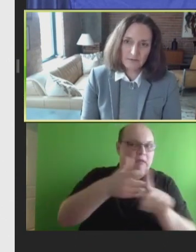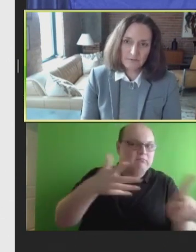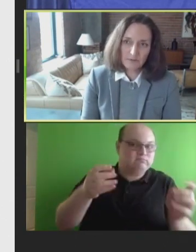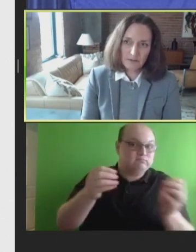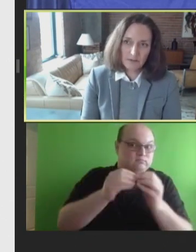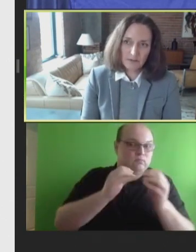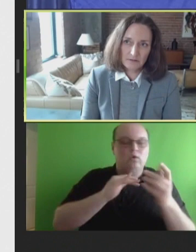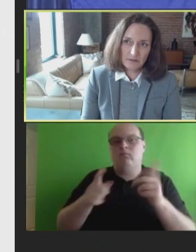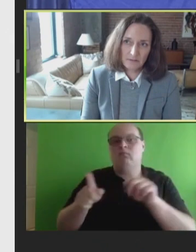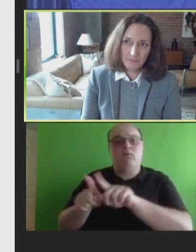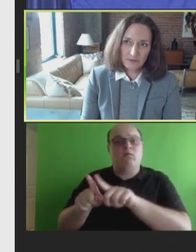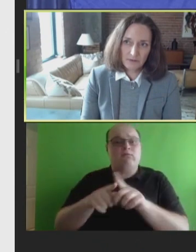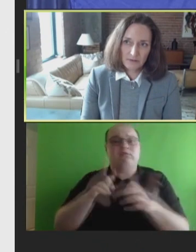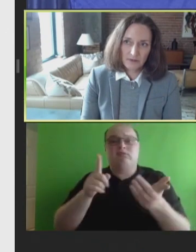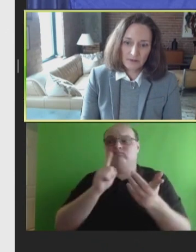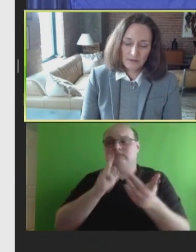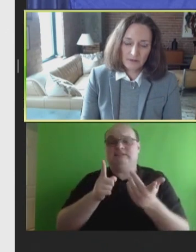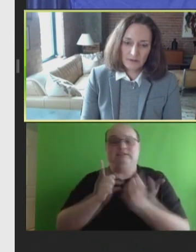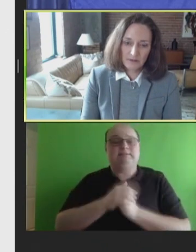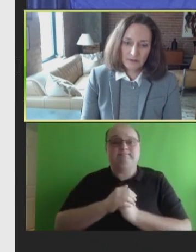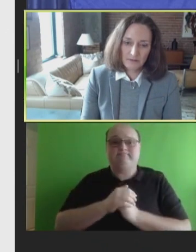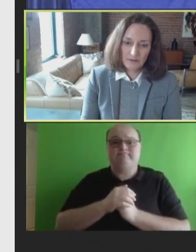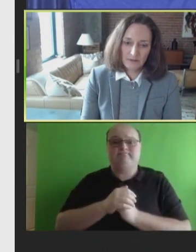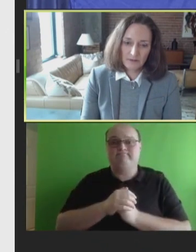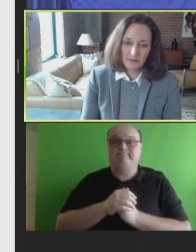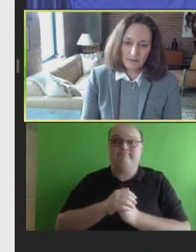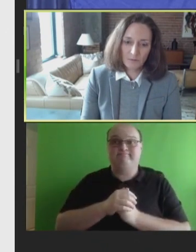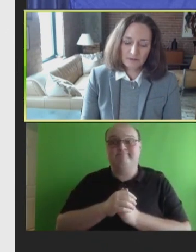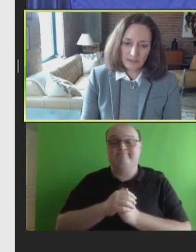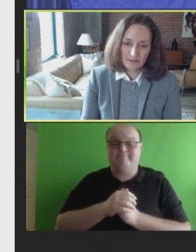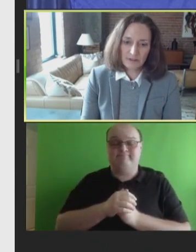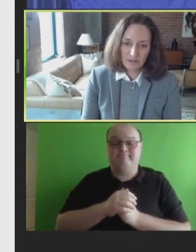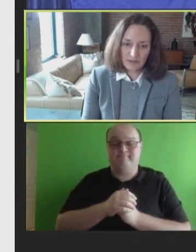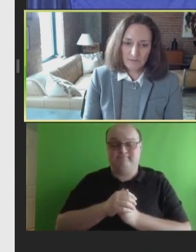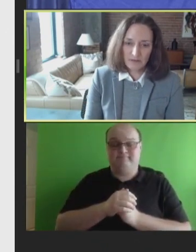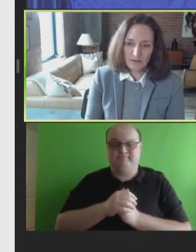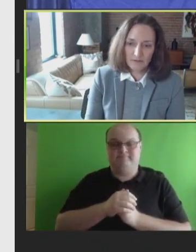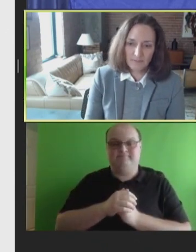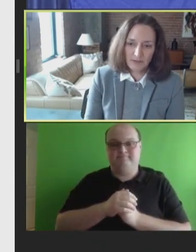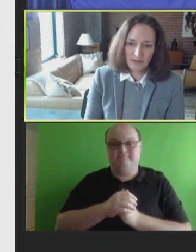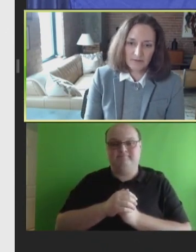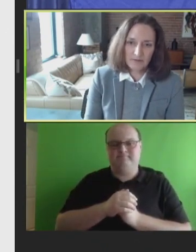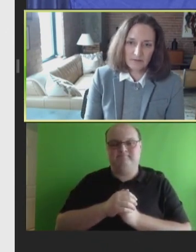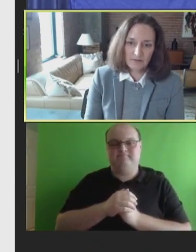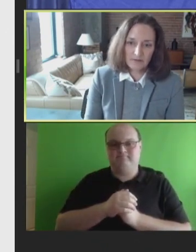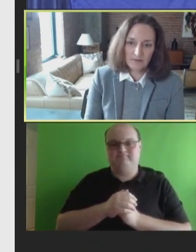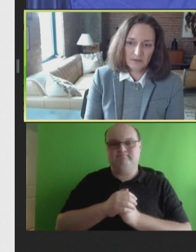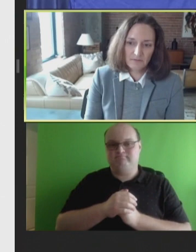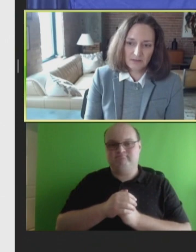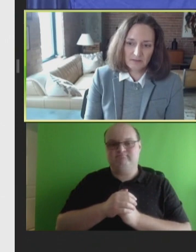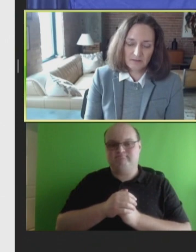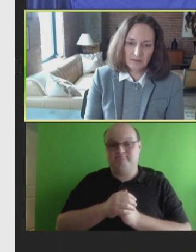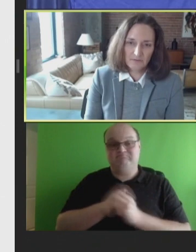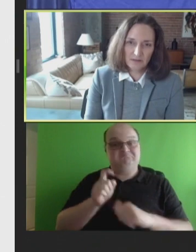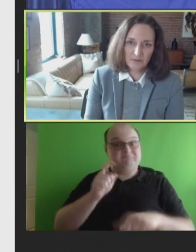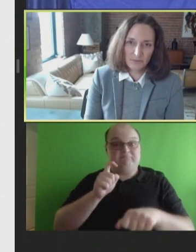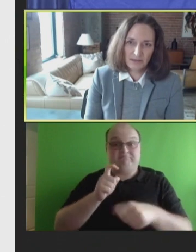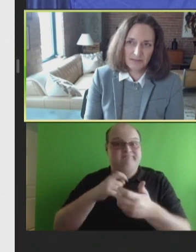But also, noting that it will take some time to kind of get this in the field.